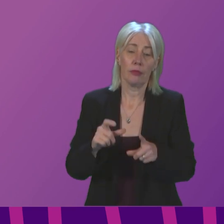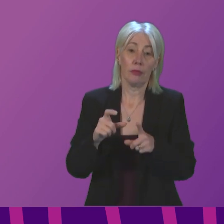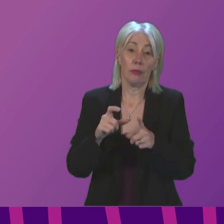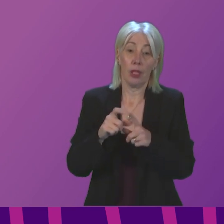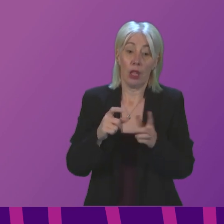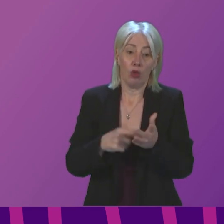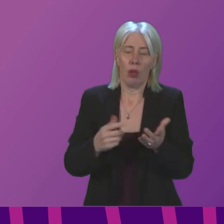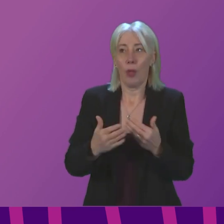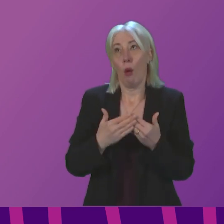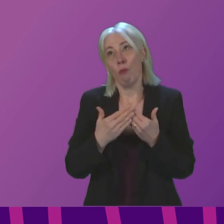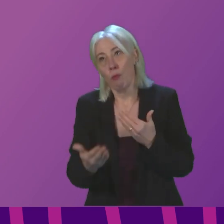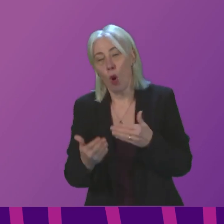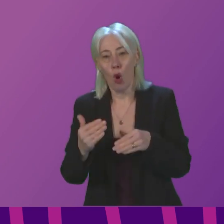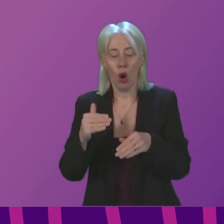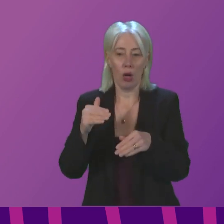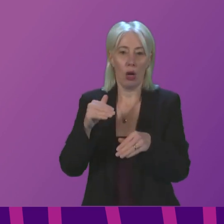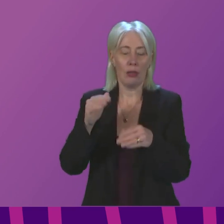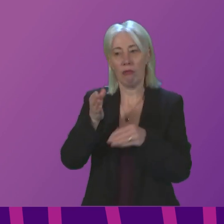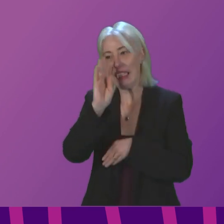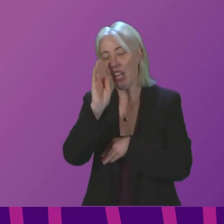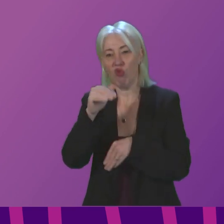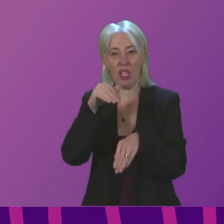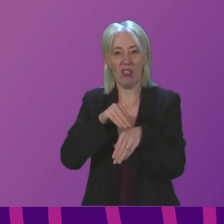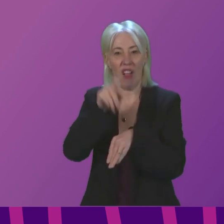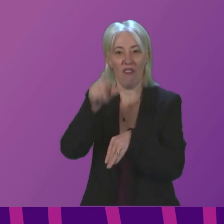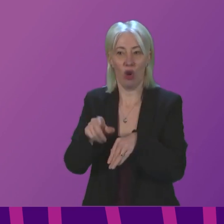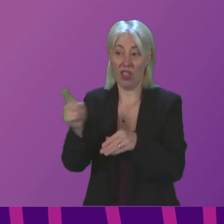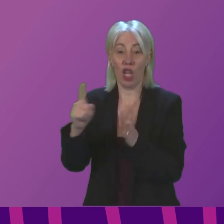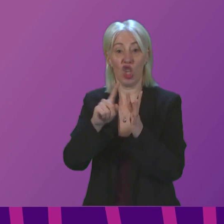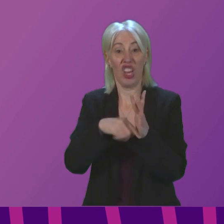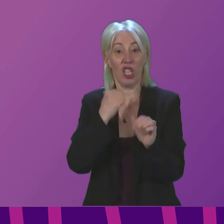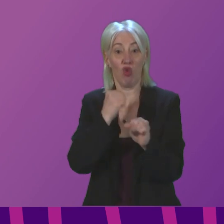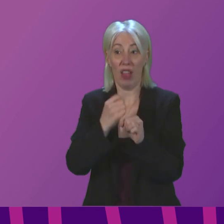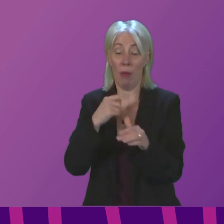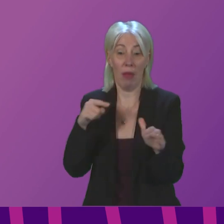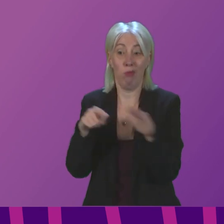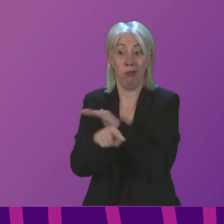More dangerous offenders such as Jason Graham are being released all the time. The most